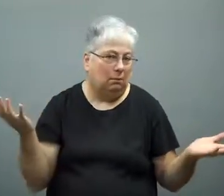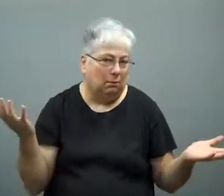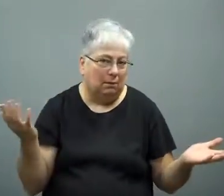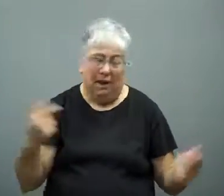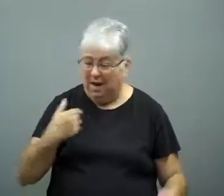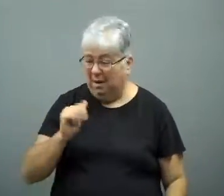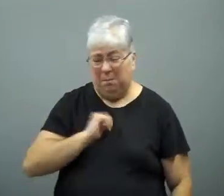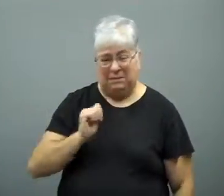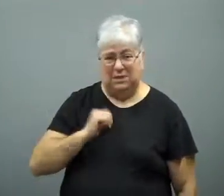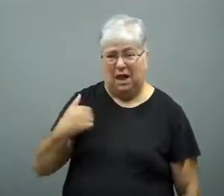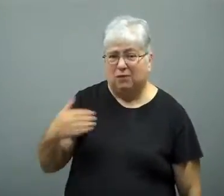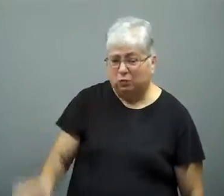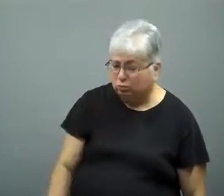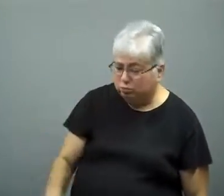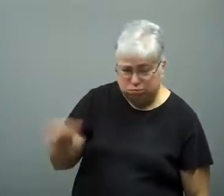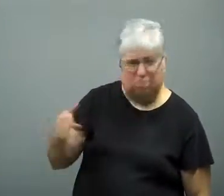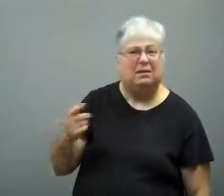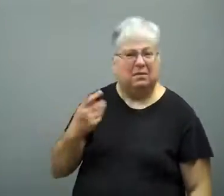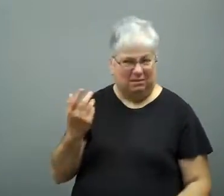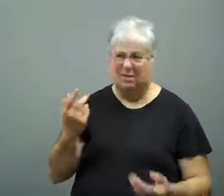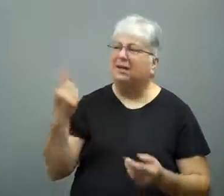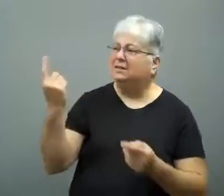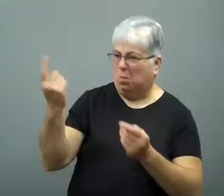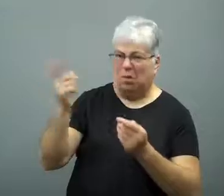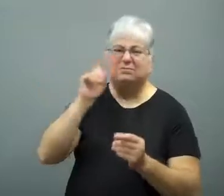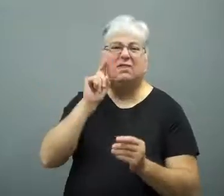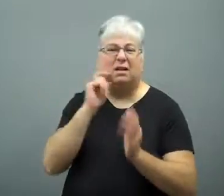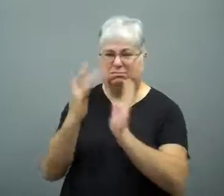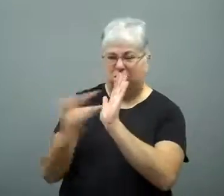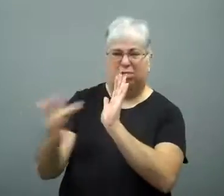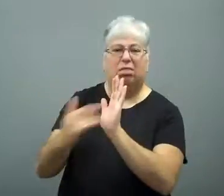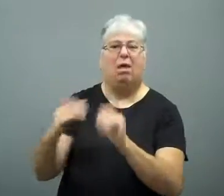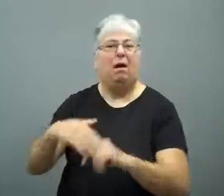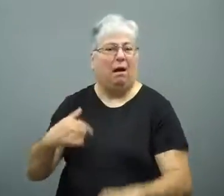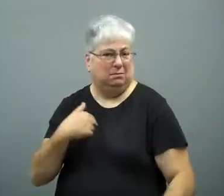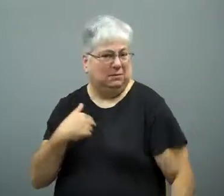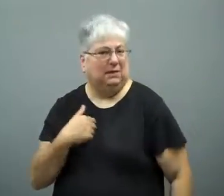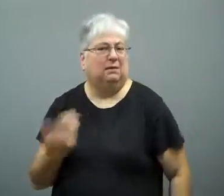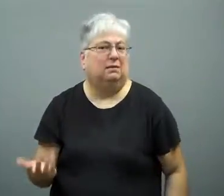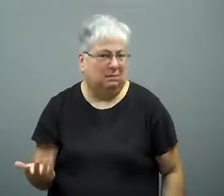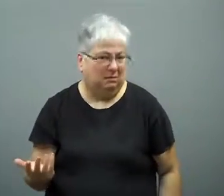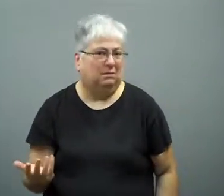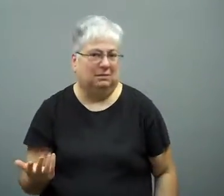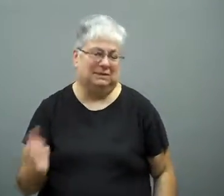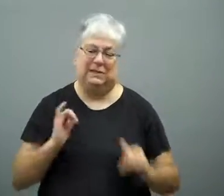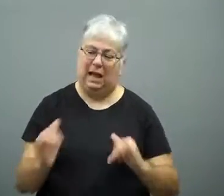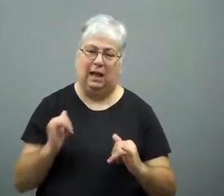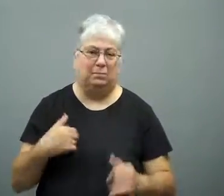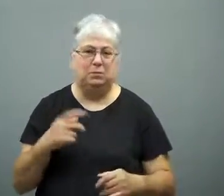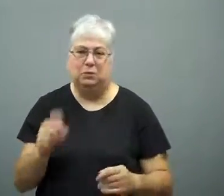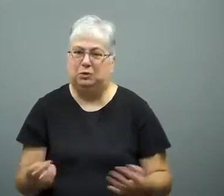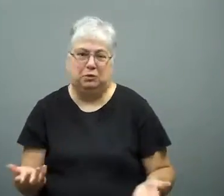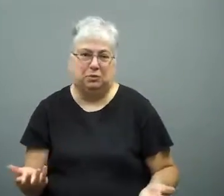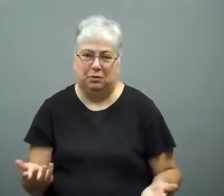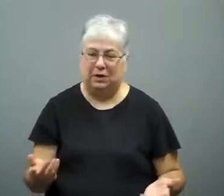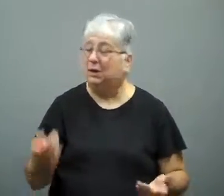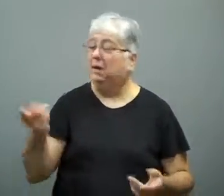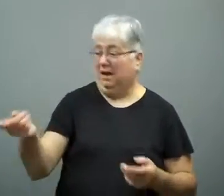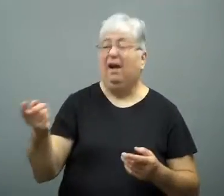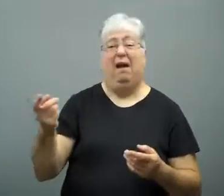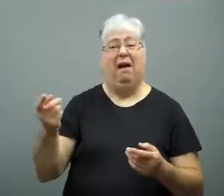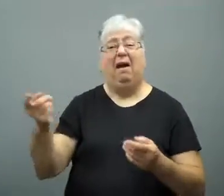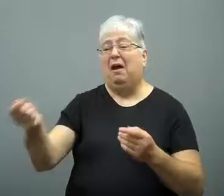He claimed to be a victim of sexual abuse as a child, and now he did it.